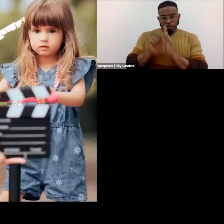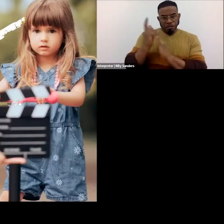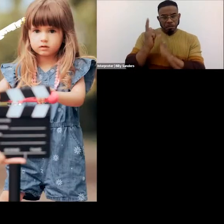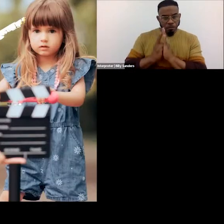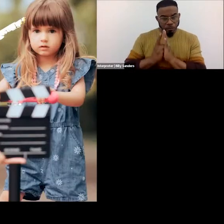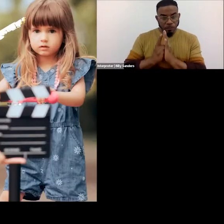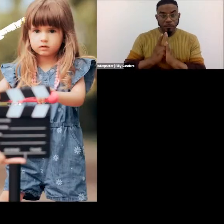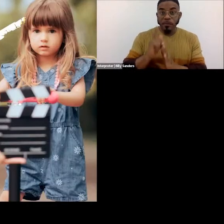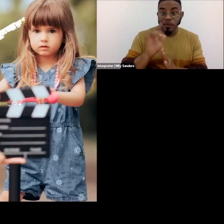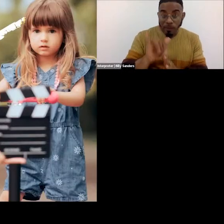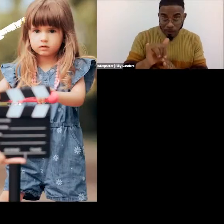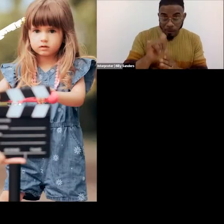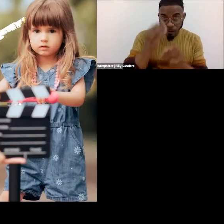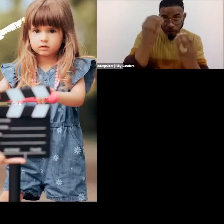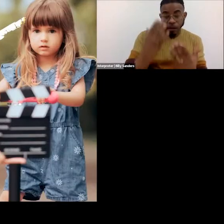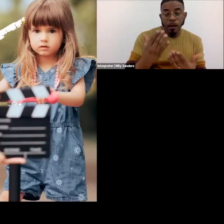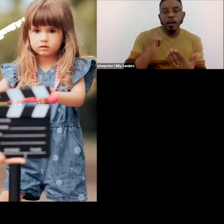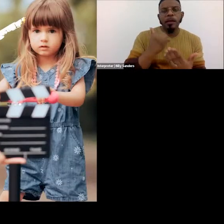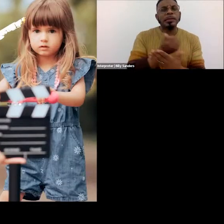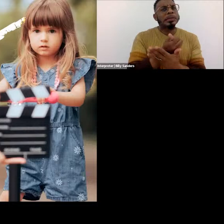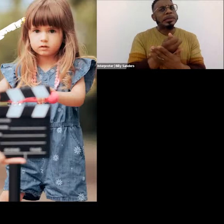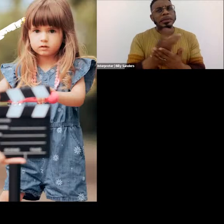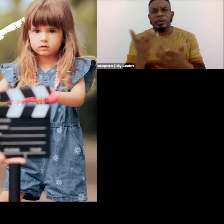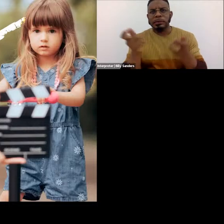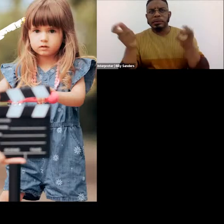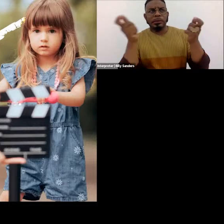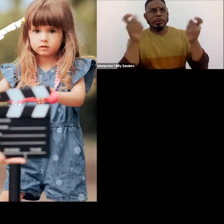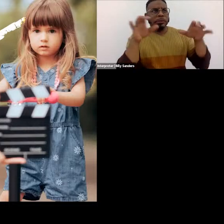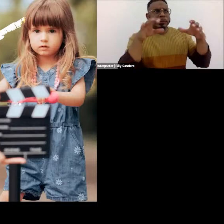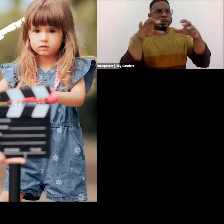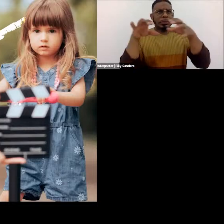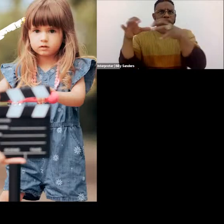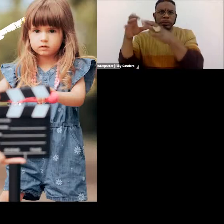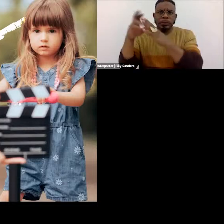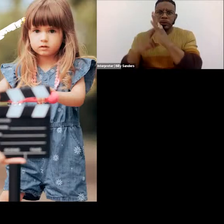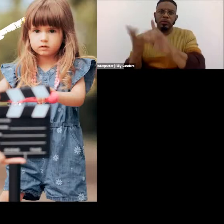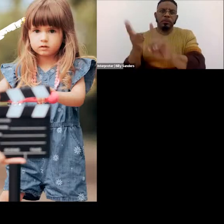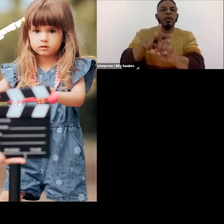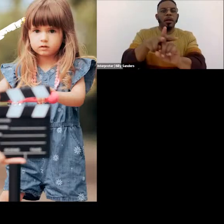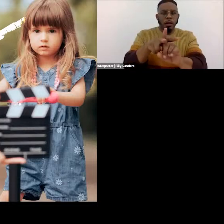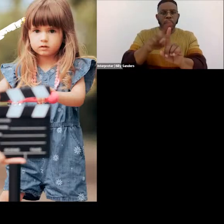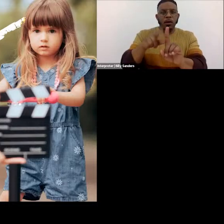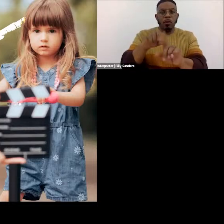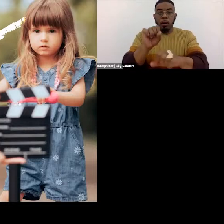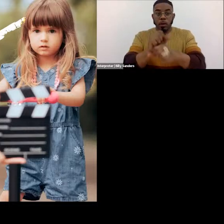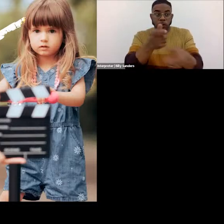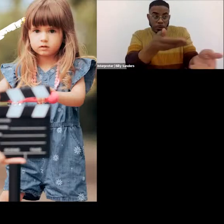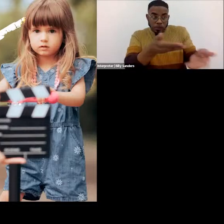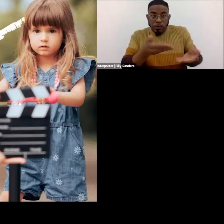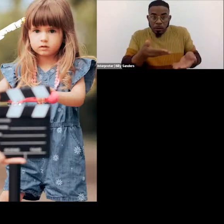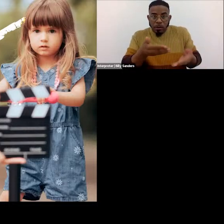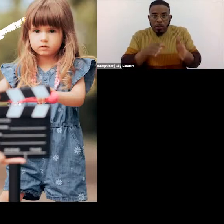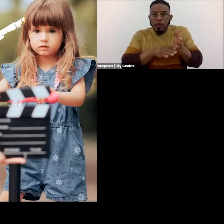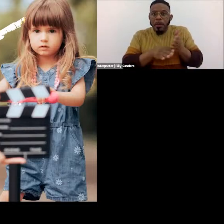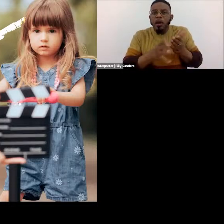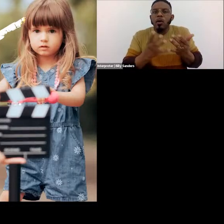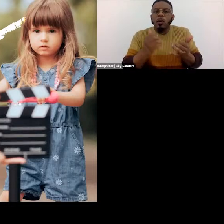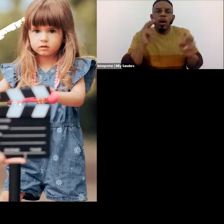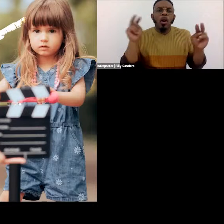That being said, there are several governing bodies of rules that apply when employing minors. You want to look at, of course,